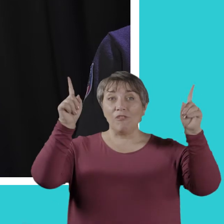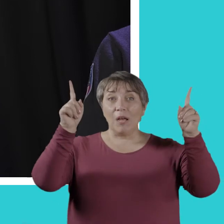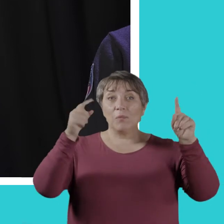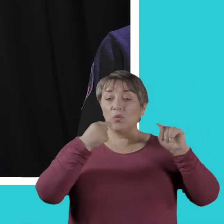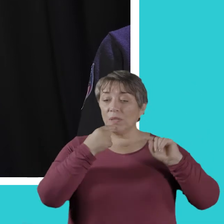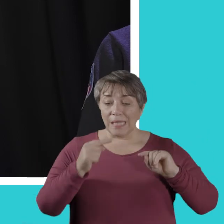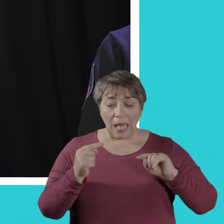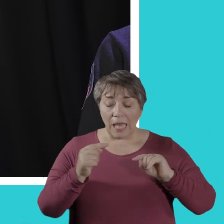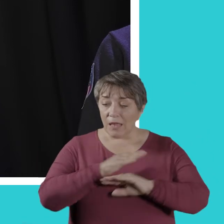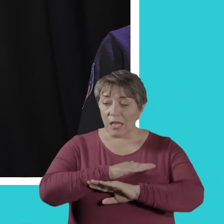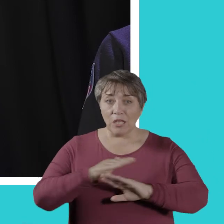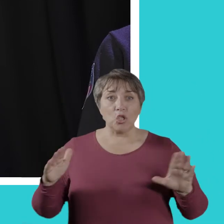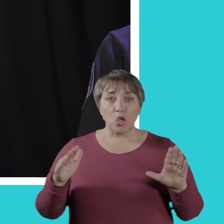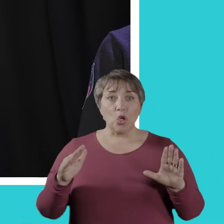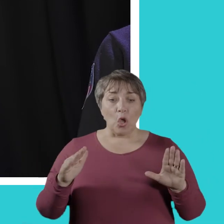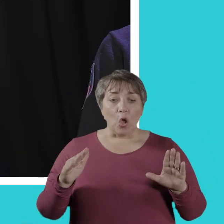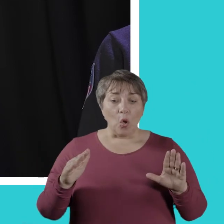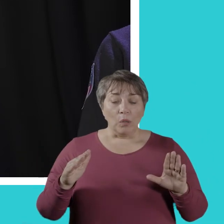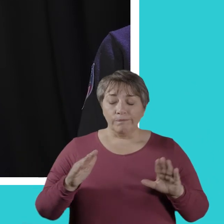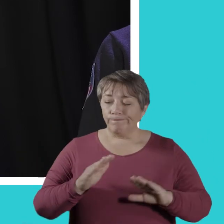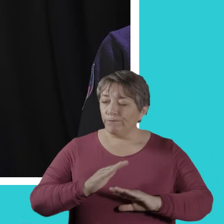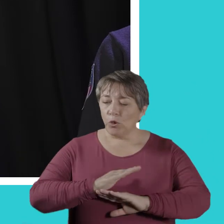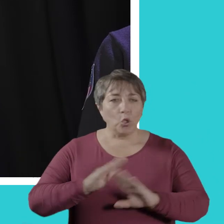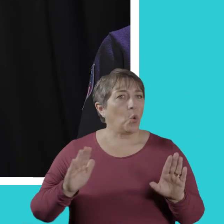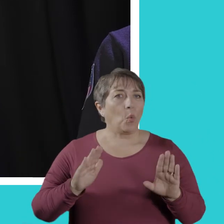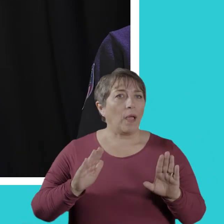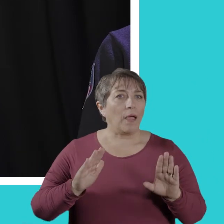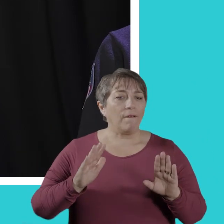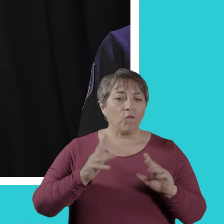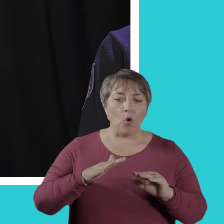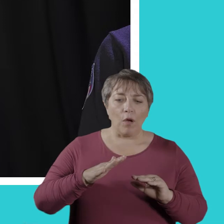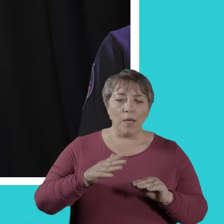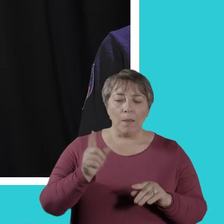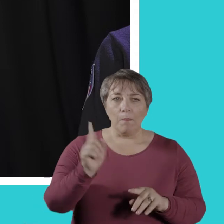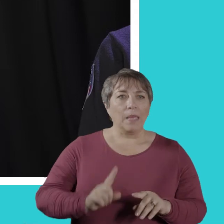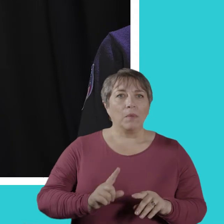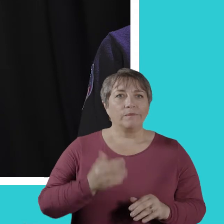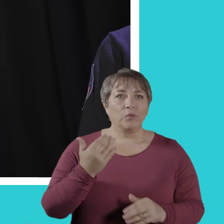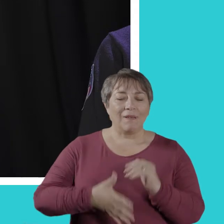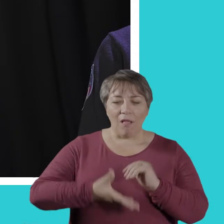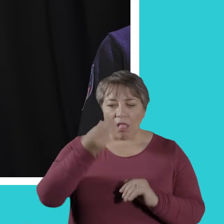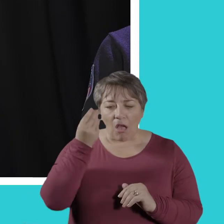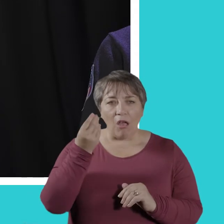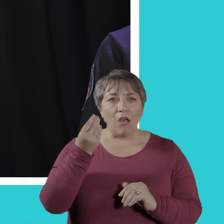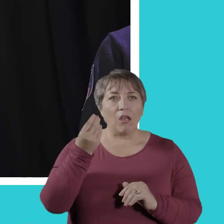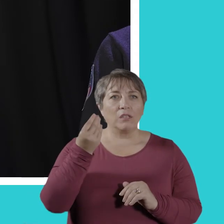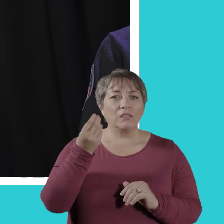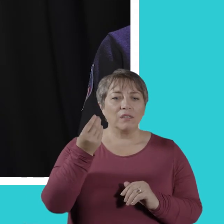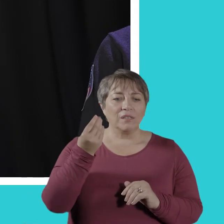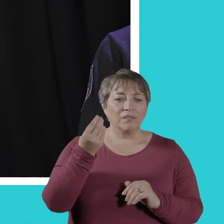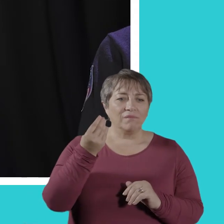for intentional ignorance. There is no place for unconscious... there's no base for conscious bias